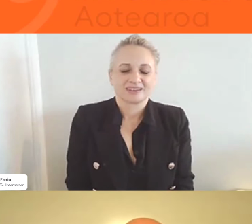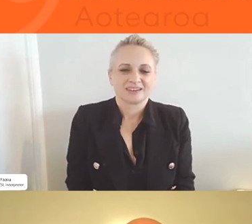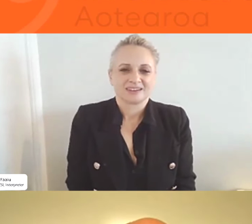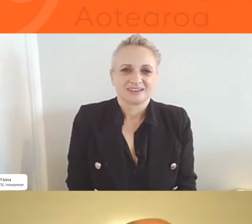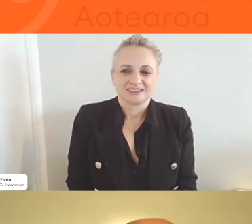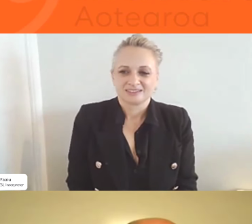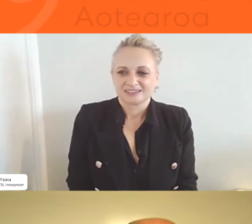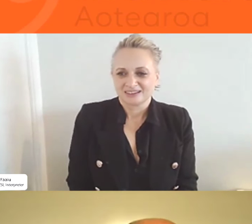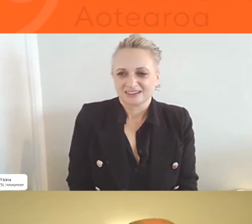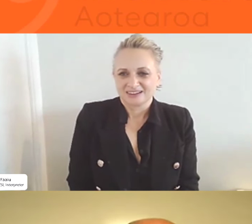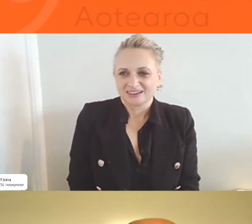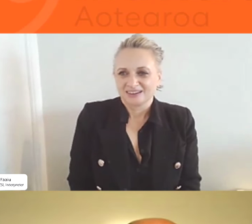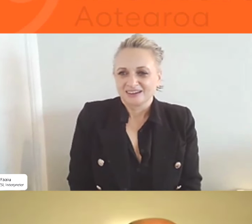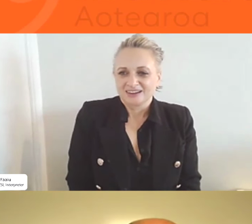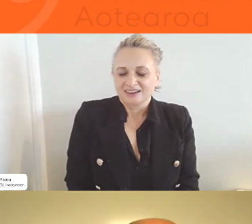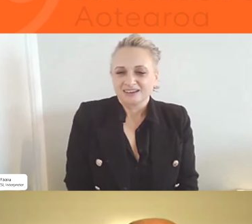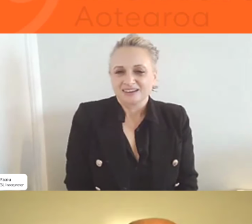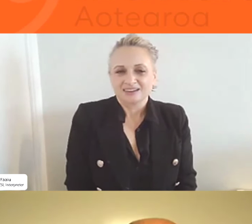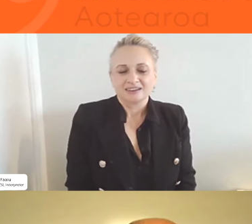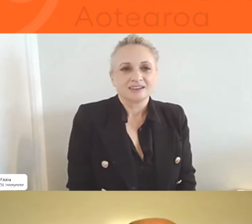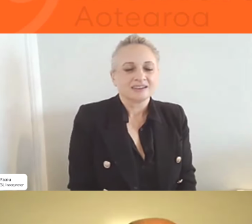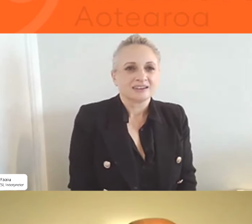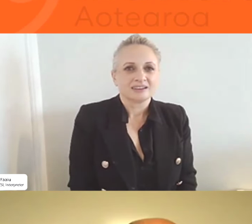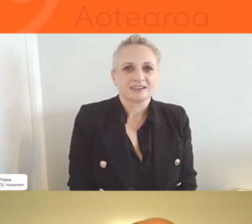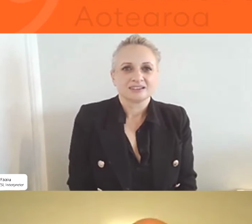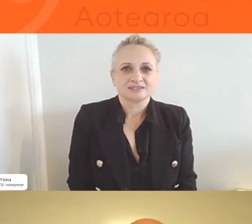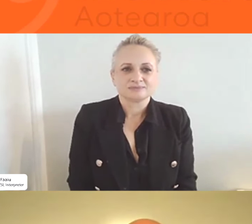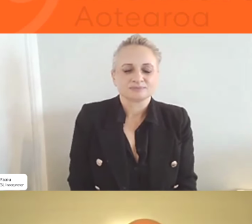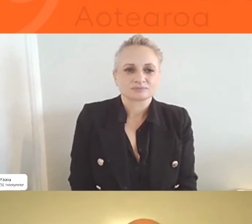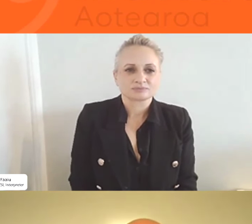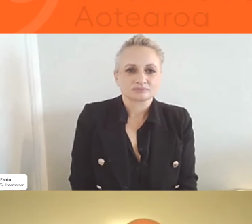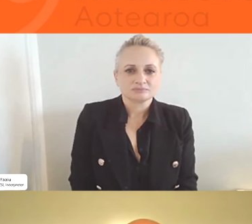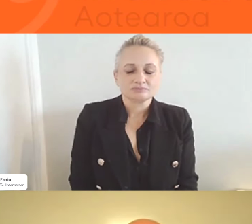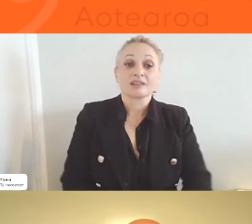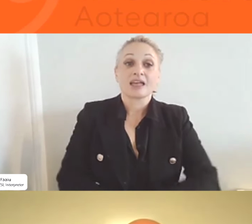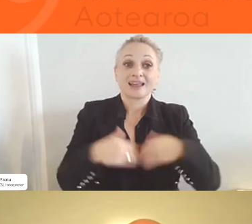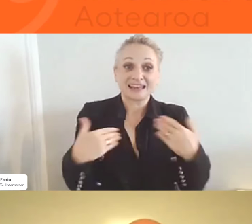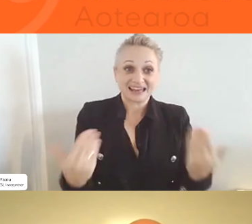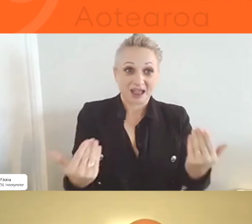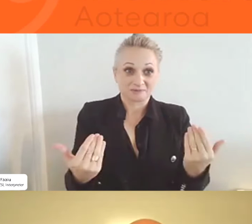stuff, thank you. Now what's meant to be happening is the 200 people